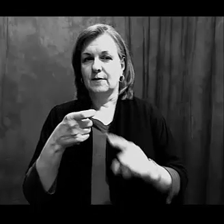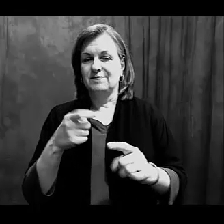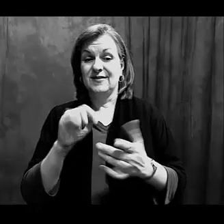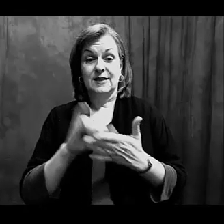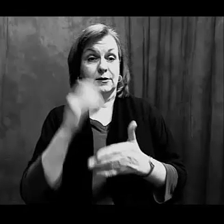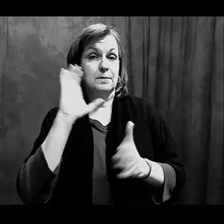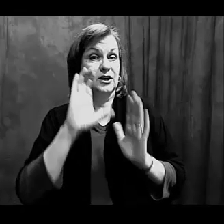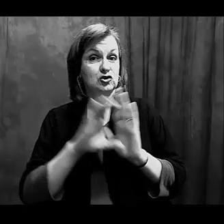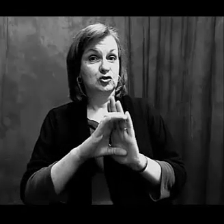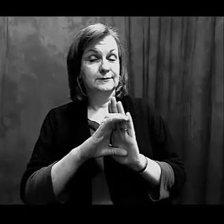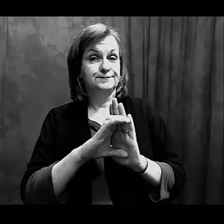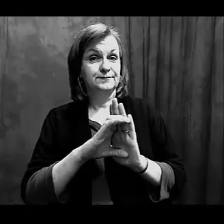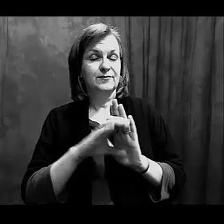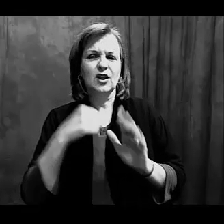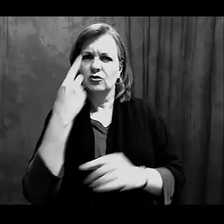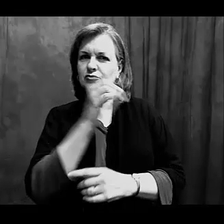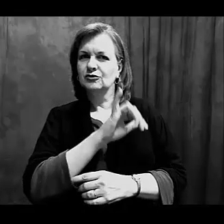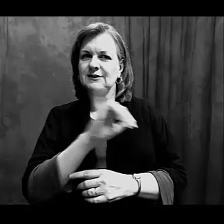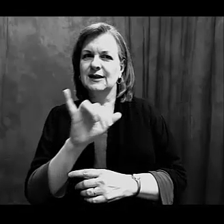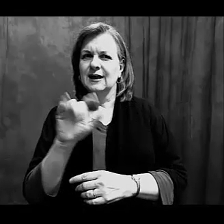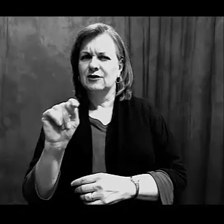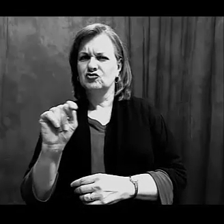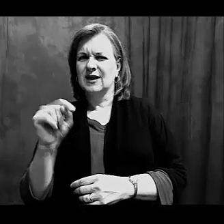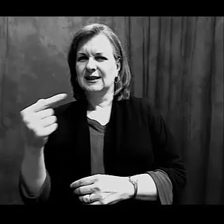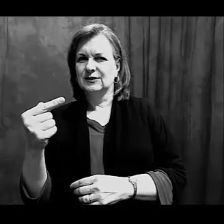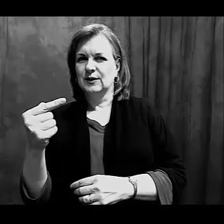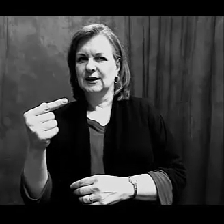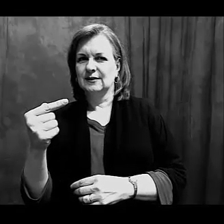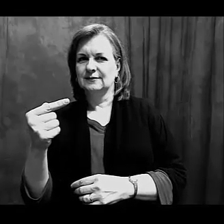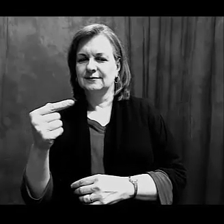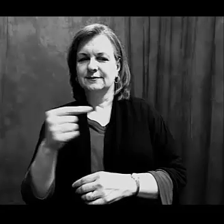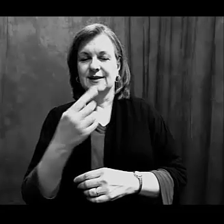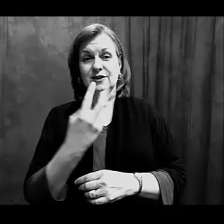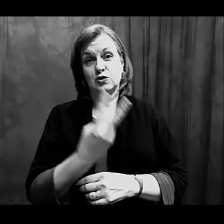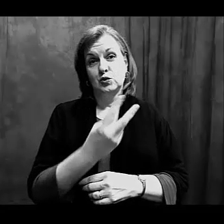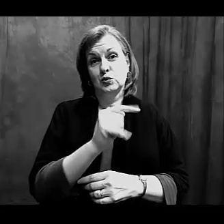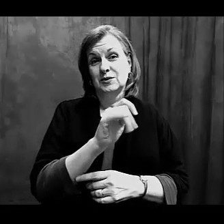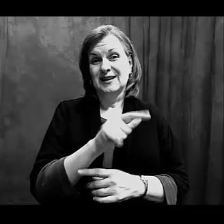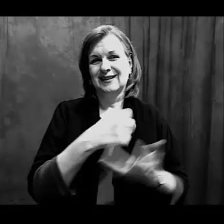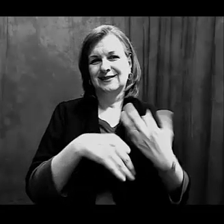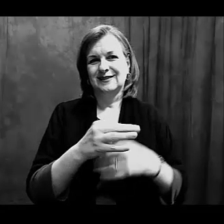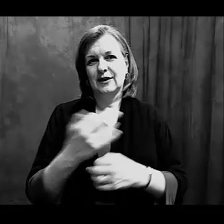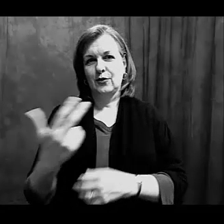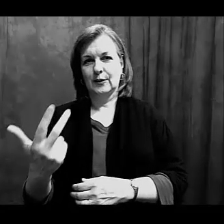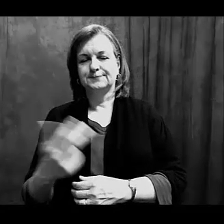looks very similar the triglyceride right not a whole lot different -- two tails instead of one